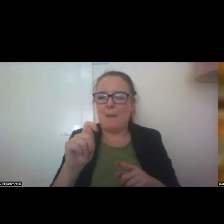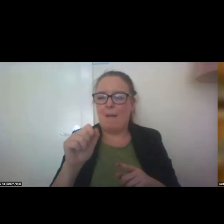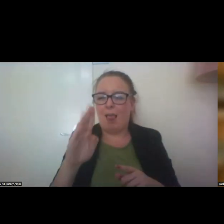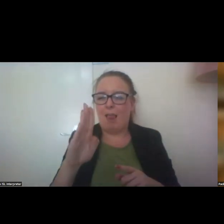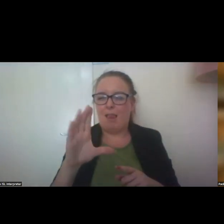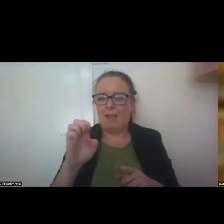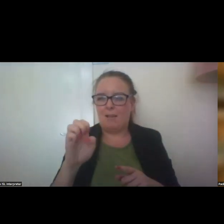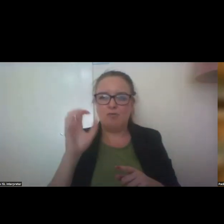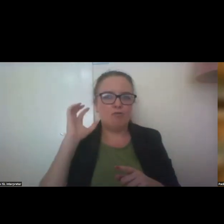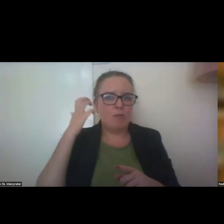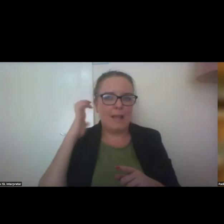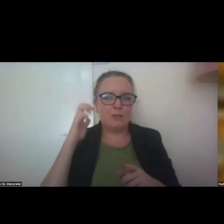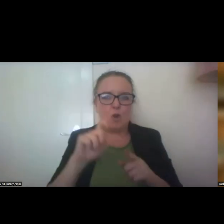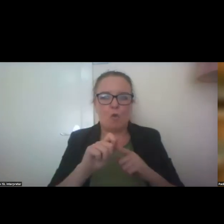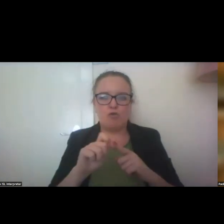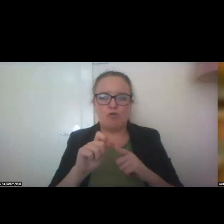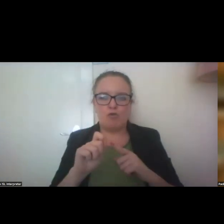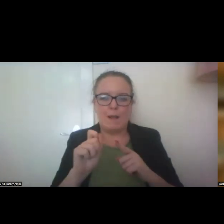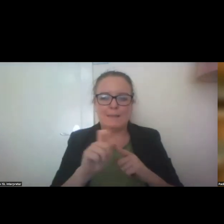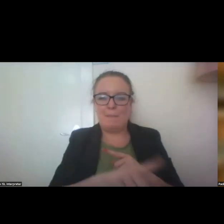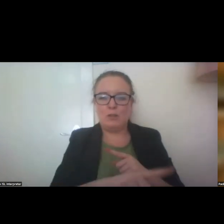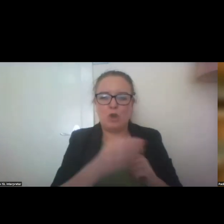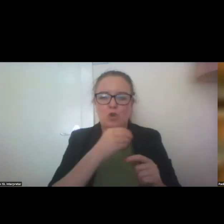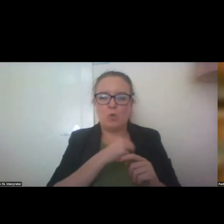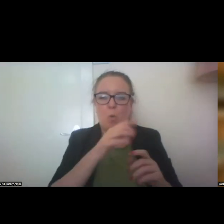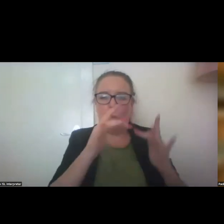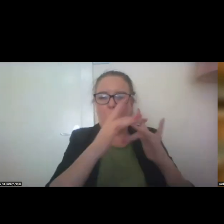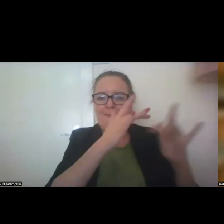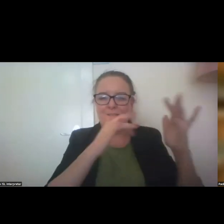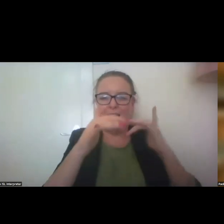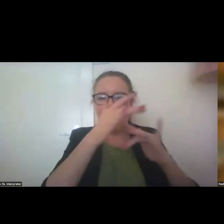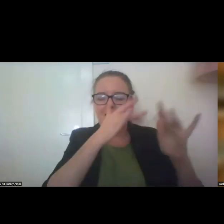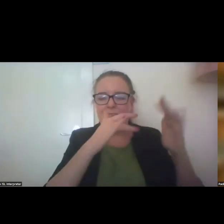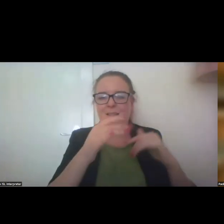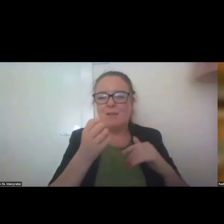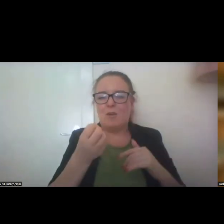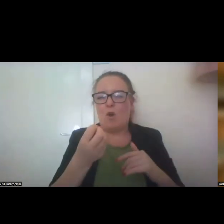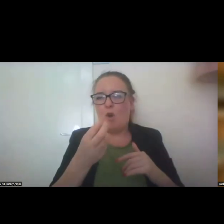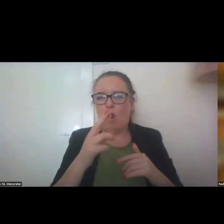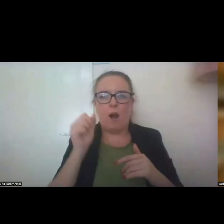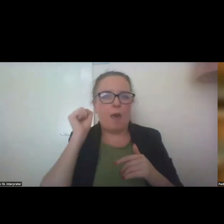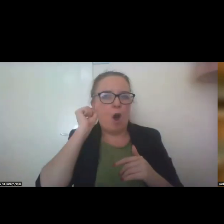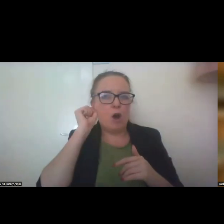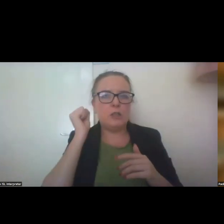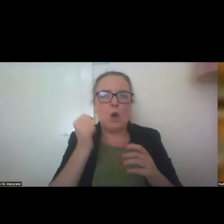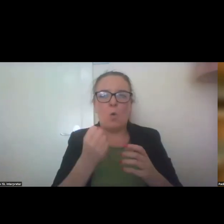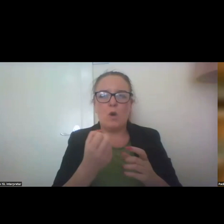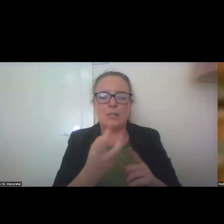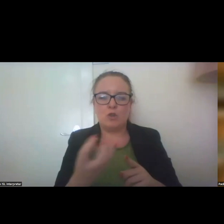through to a Wi-Fi setup for audio description, maybe.